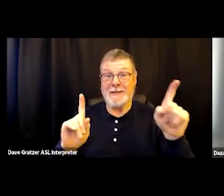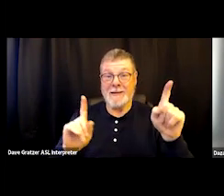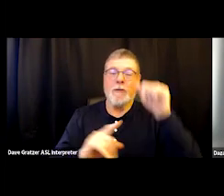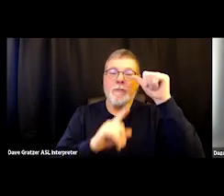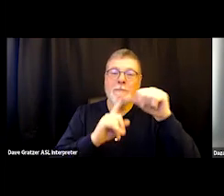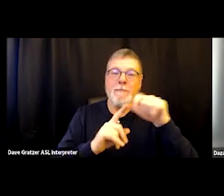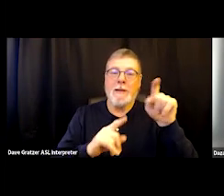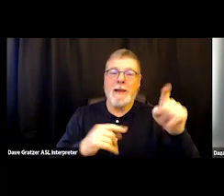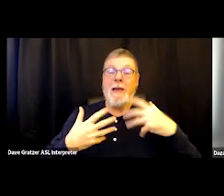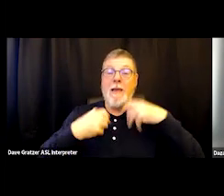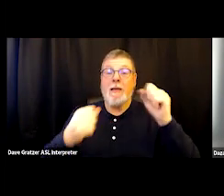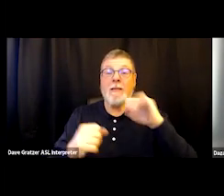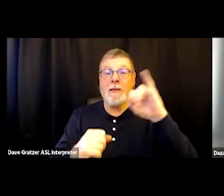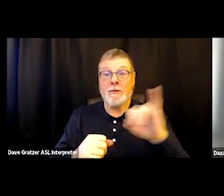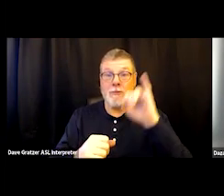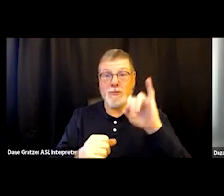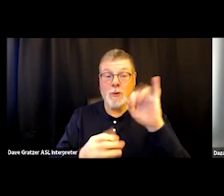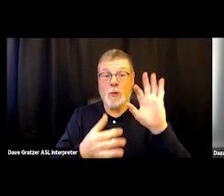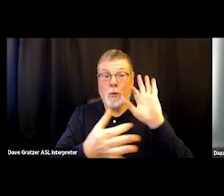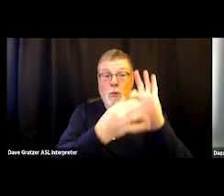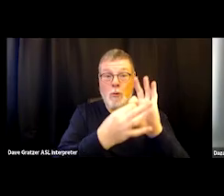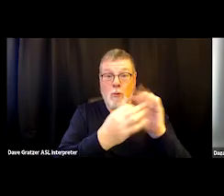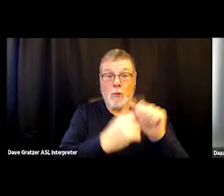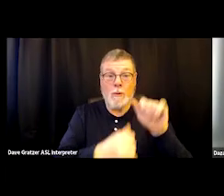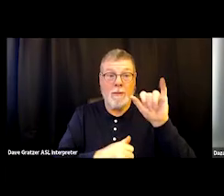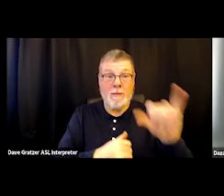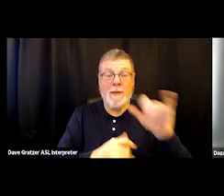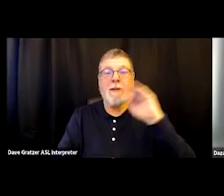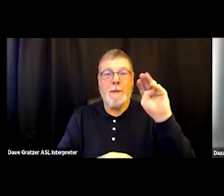that the health insurance that's associated with that program is Medicaid.